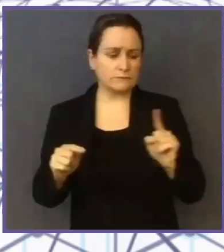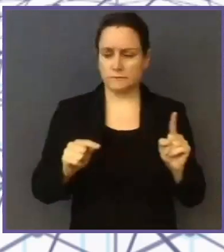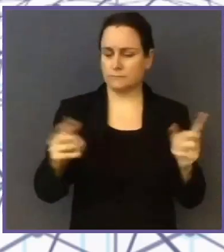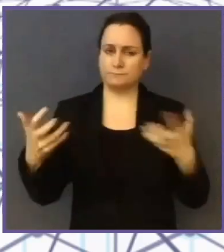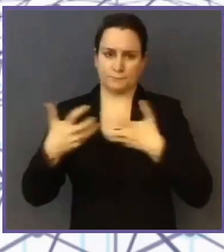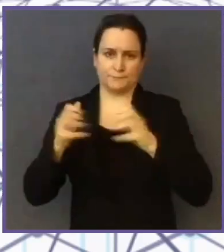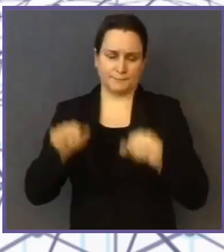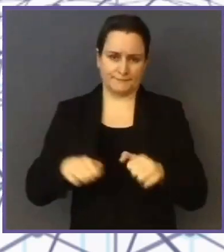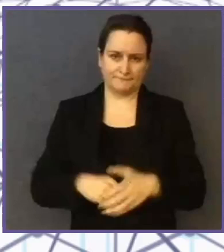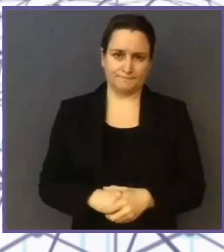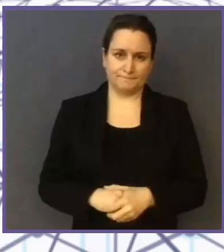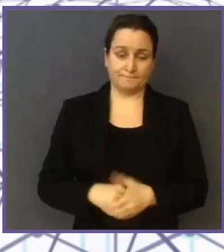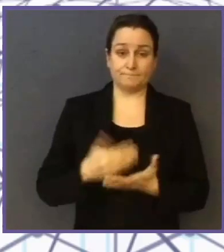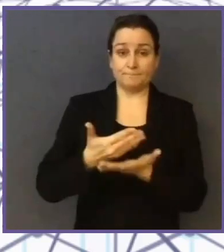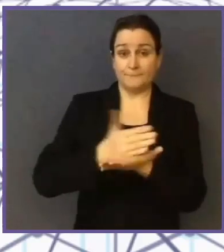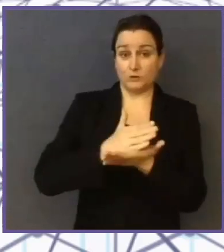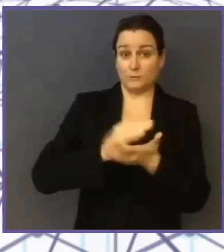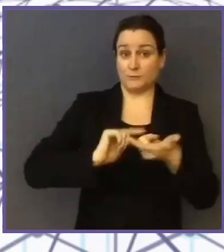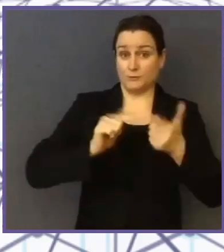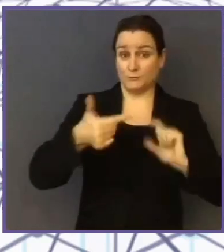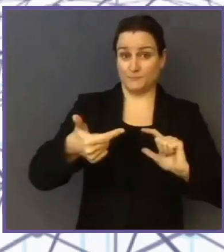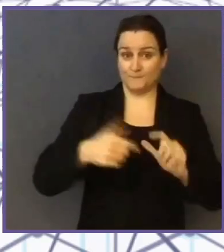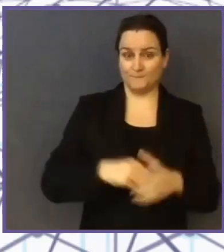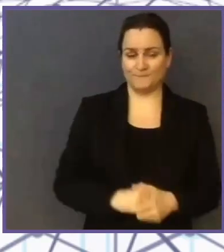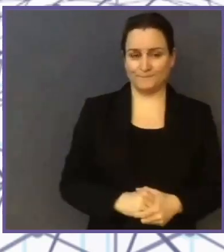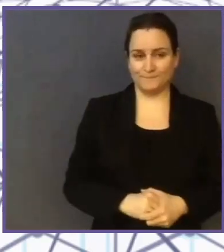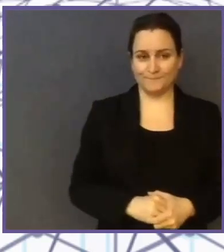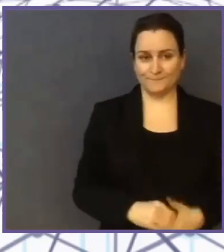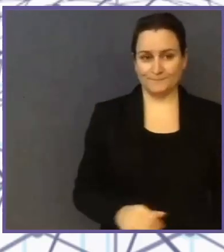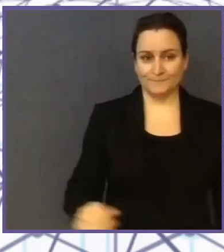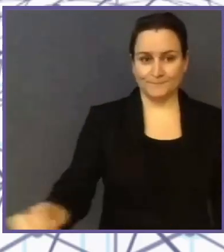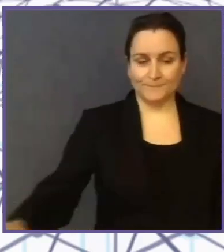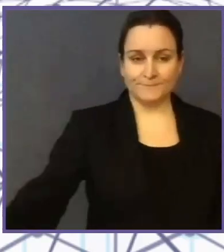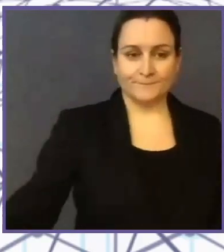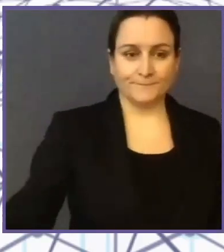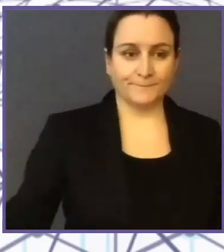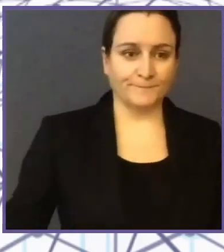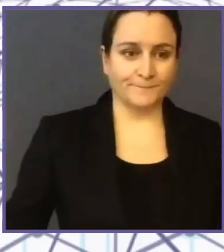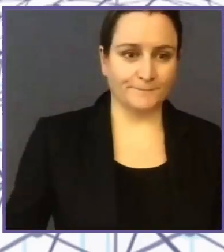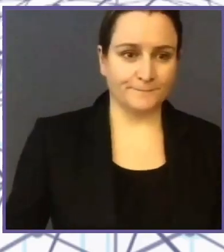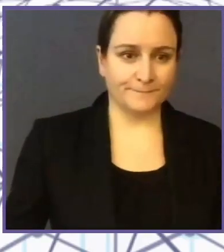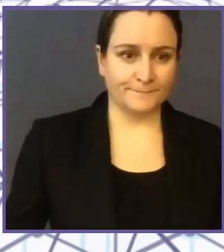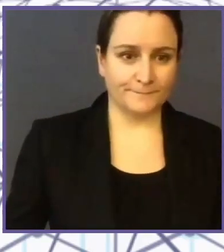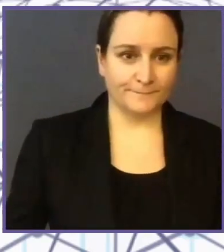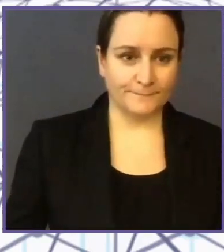With the guidance of Occupational Therapy professor Dr Rosie Koran, I am working collaboratively